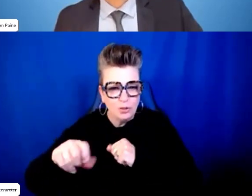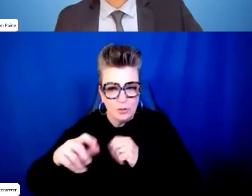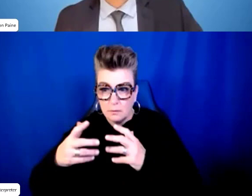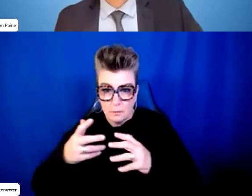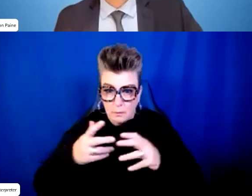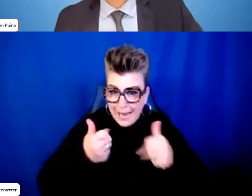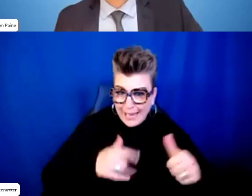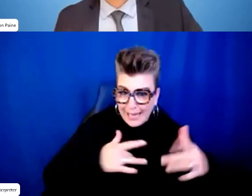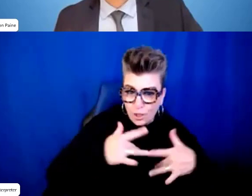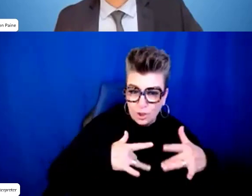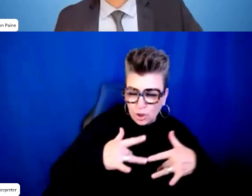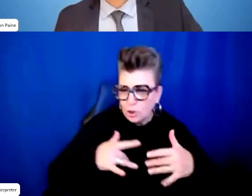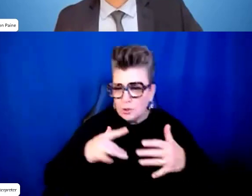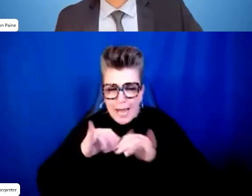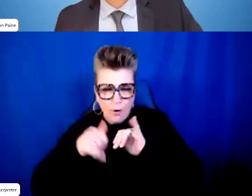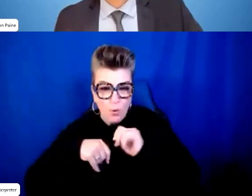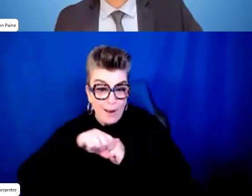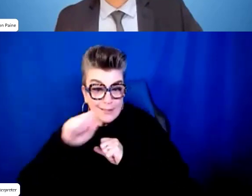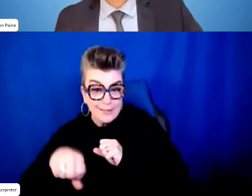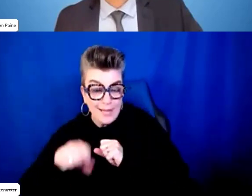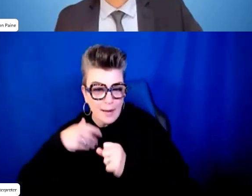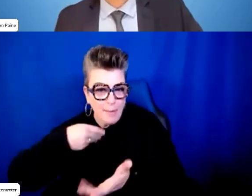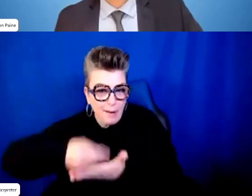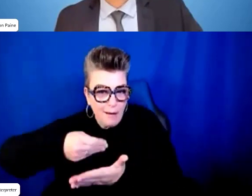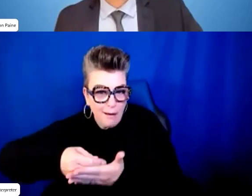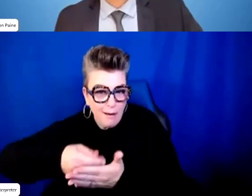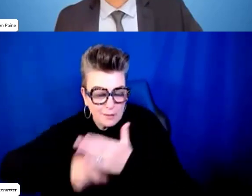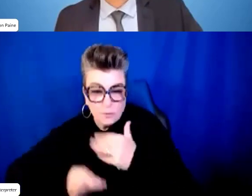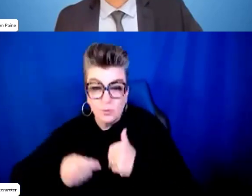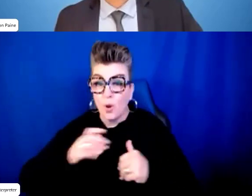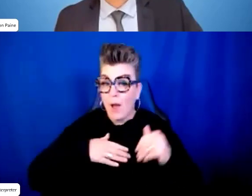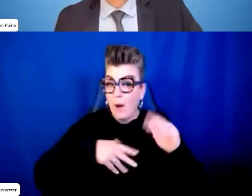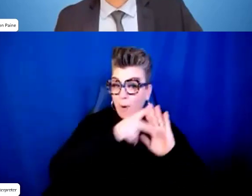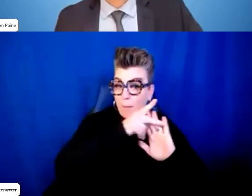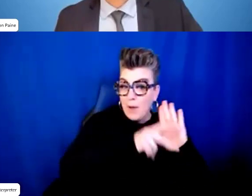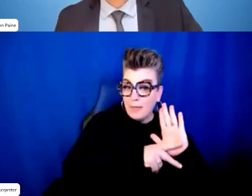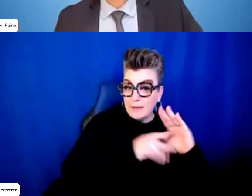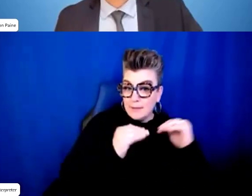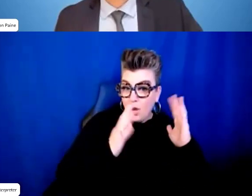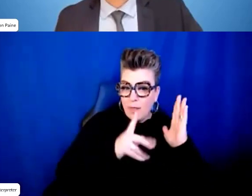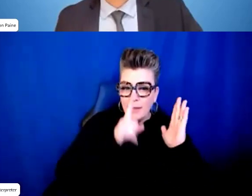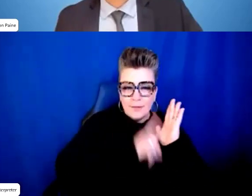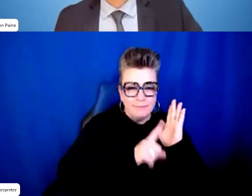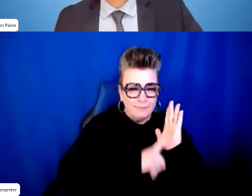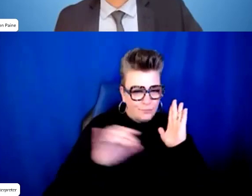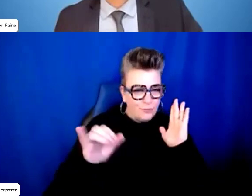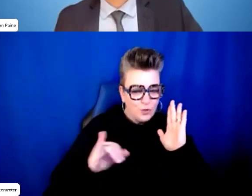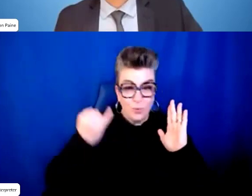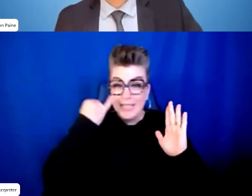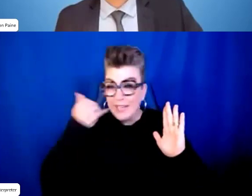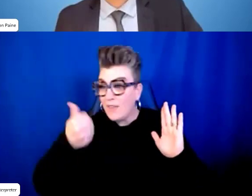And that is something that our policy colleagues are looking into to make sure that we can address that as part of any compliance guidance.